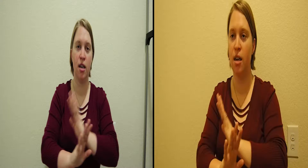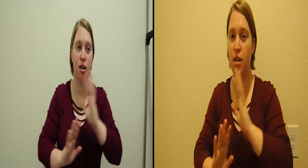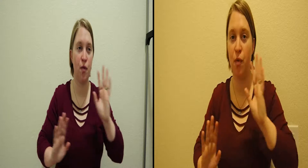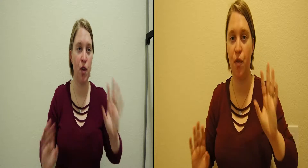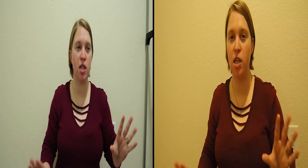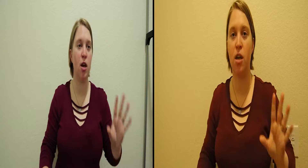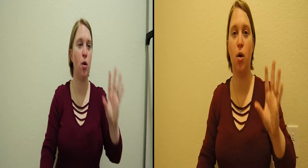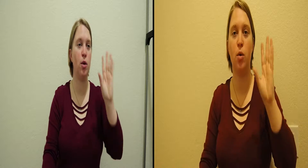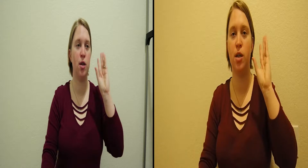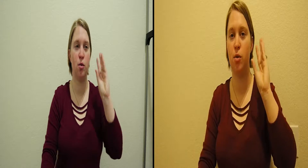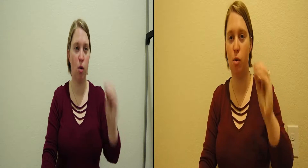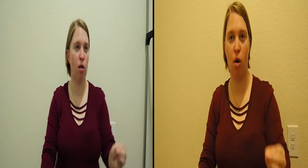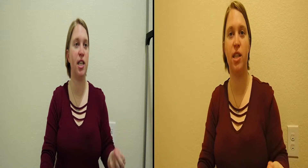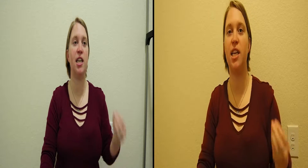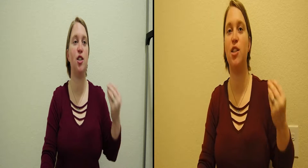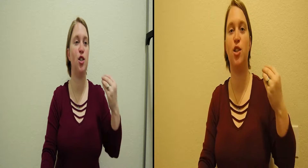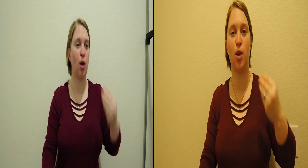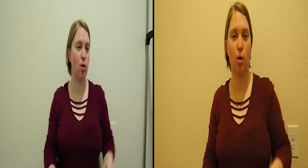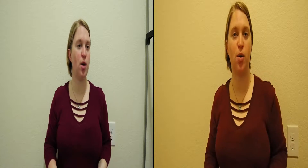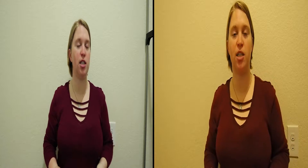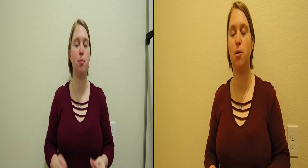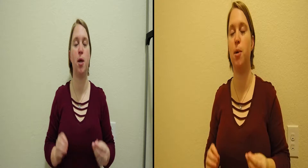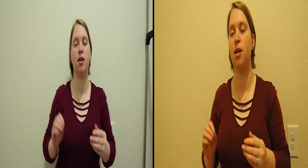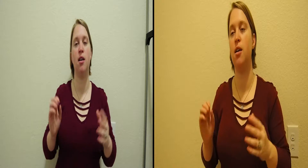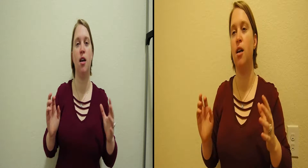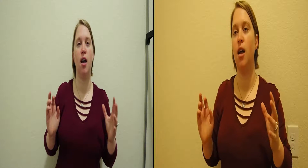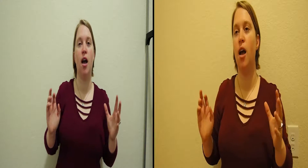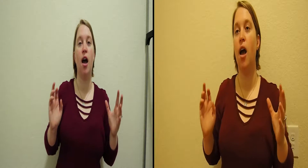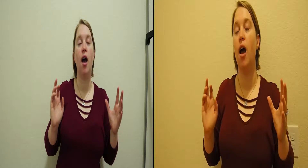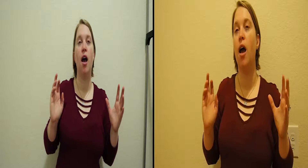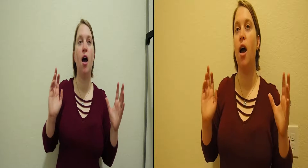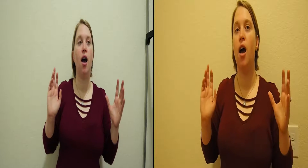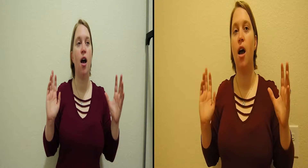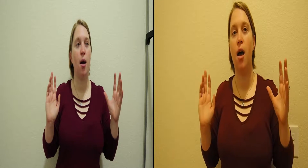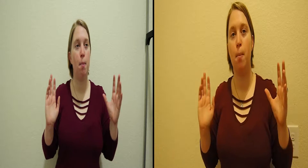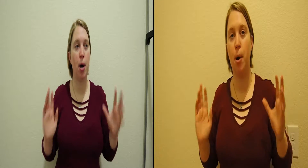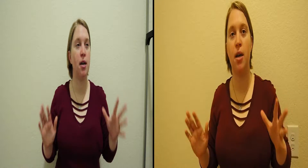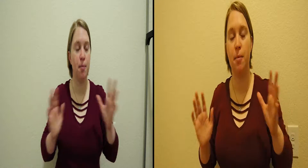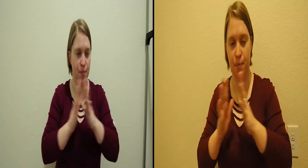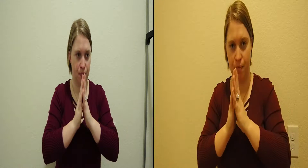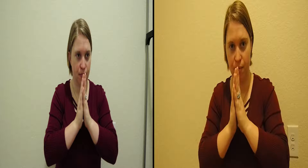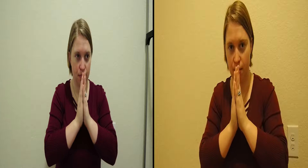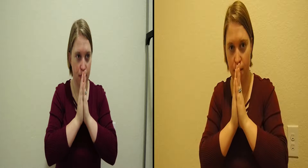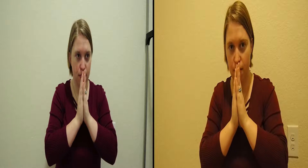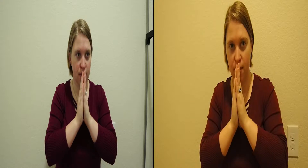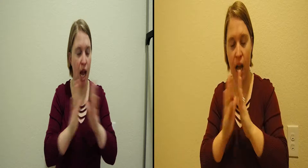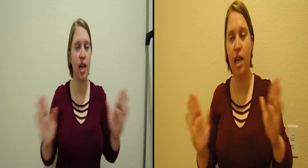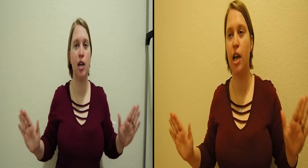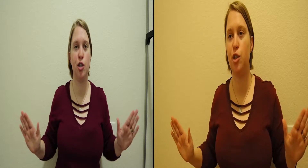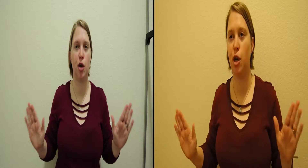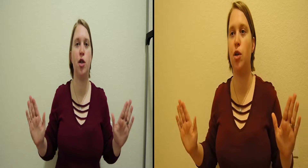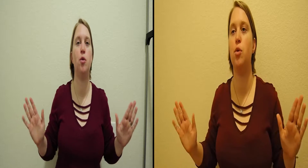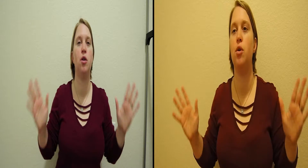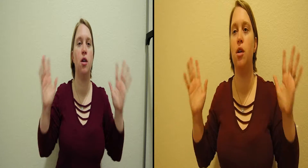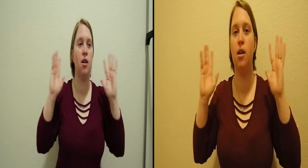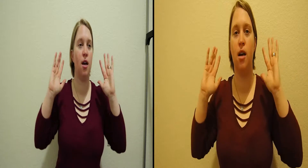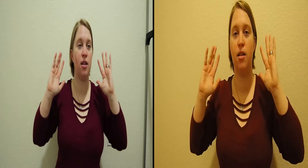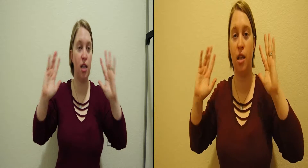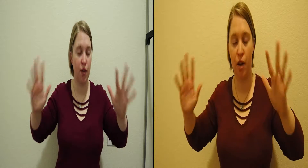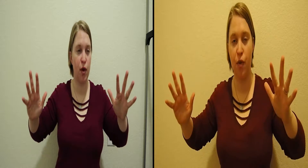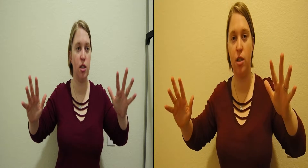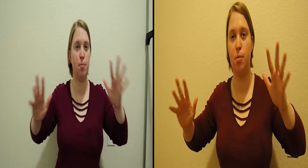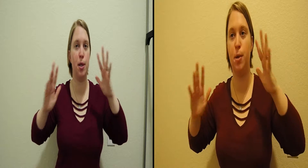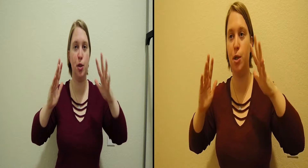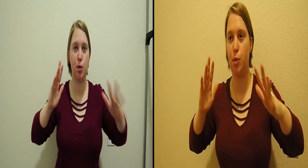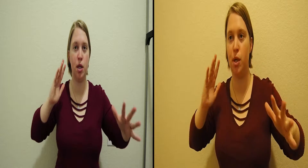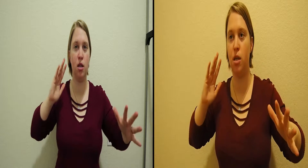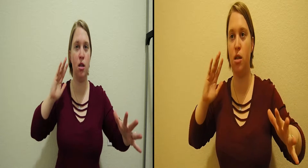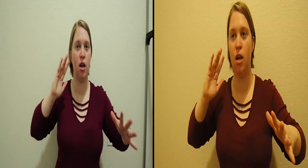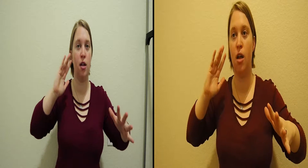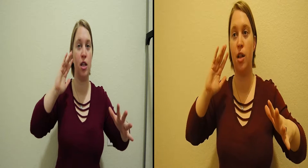the video quality is so crisp but I got to show you the difference between the